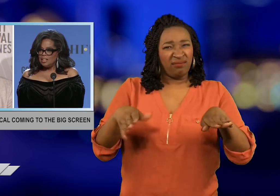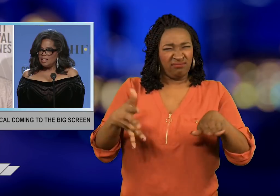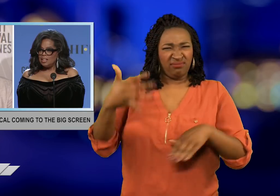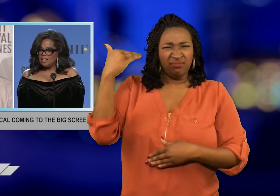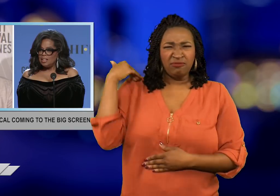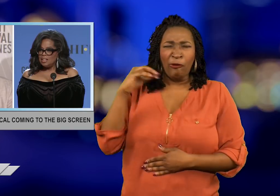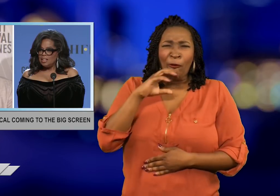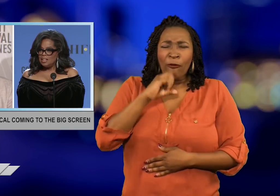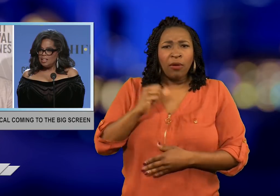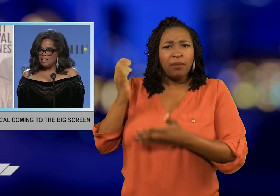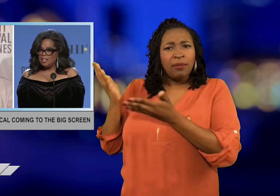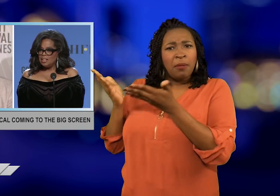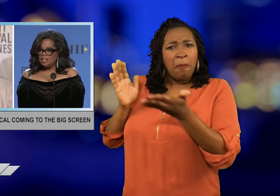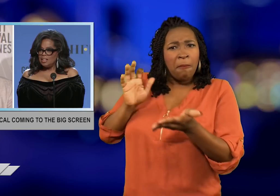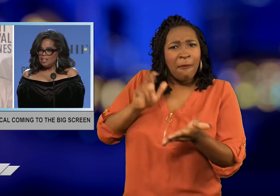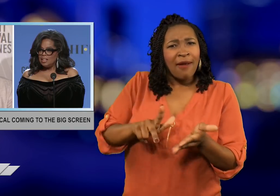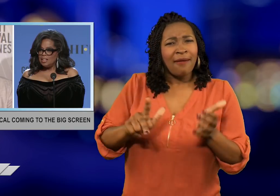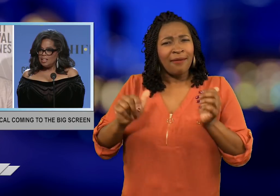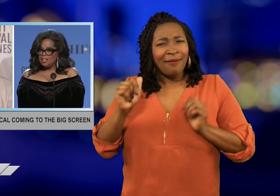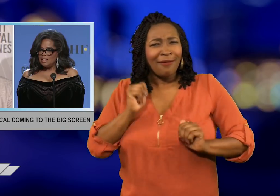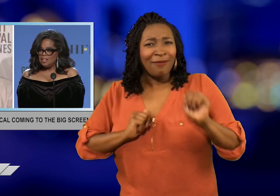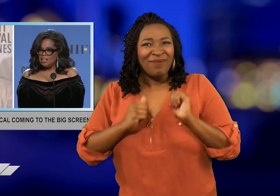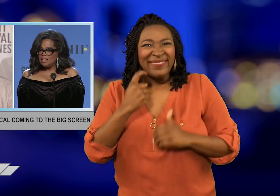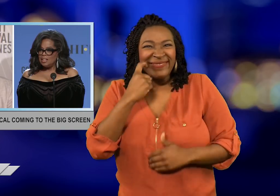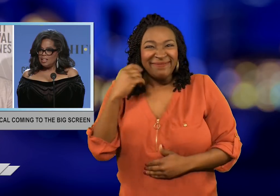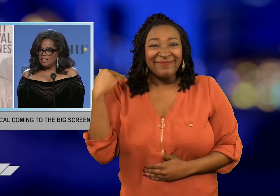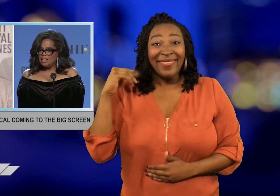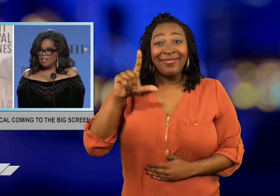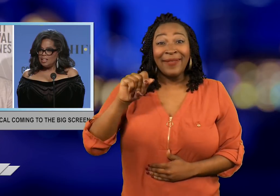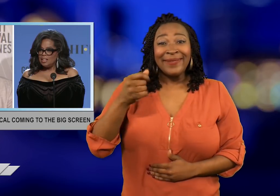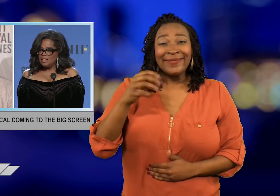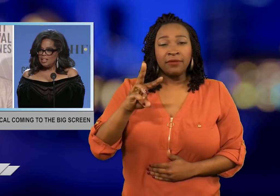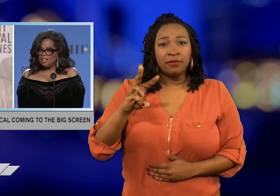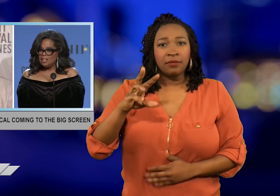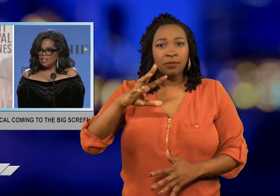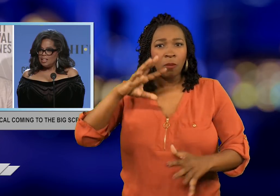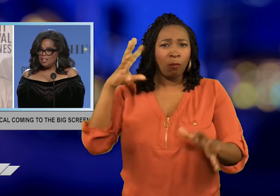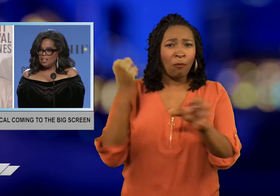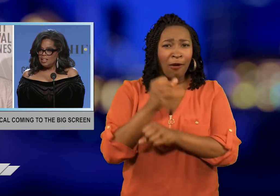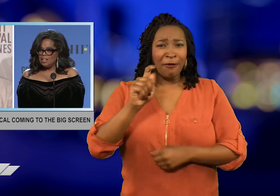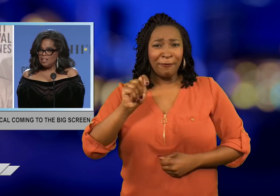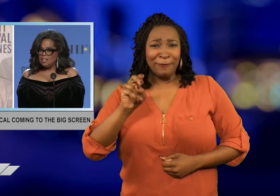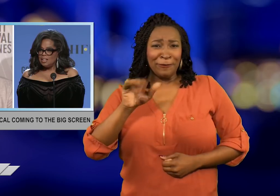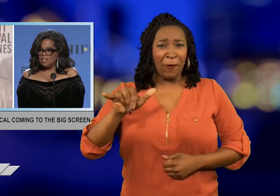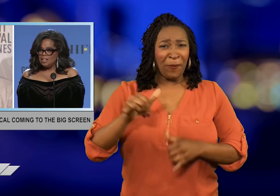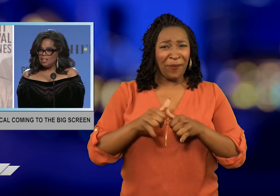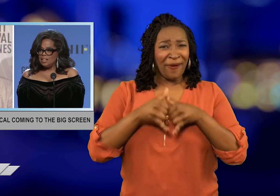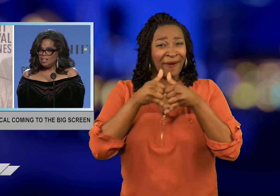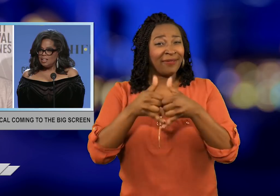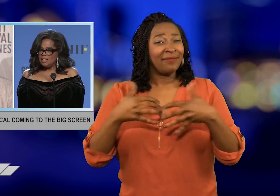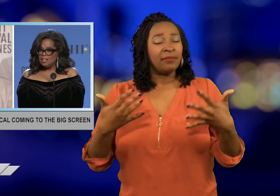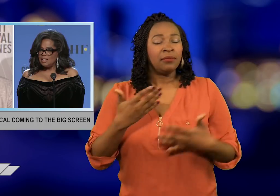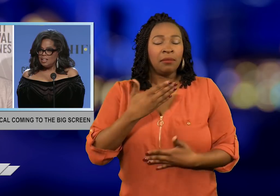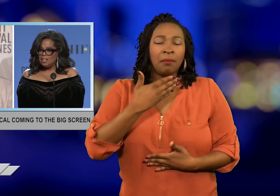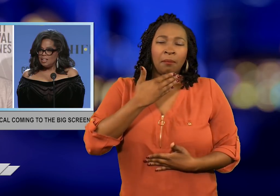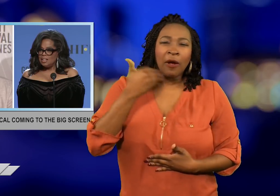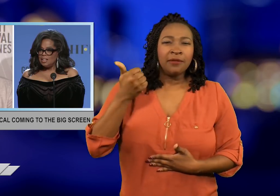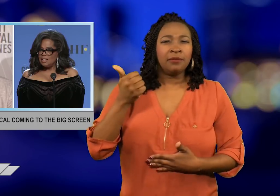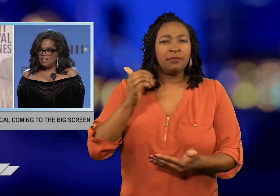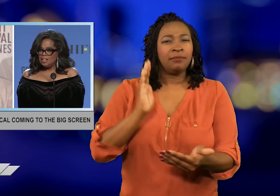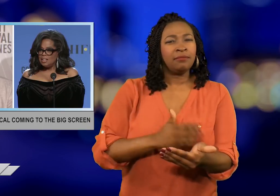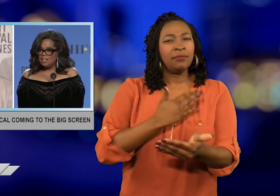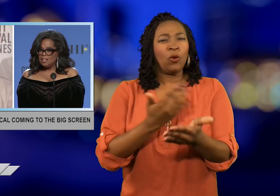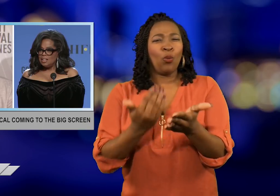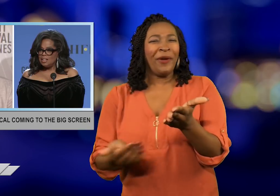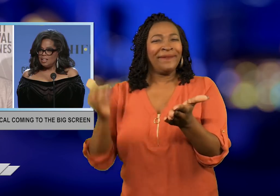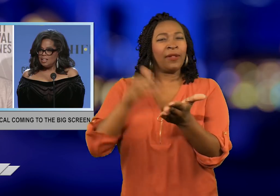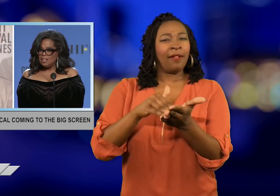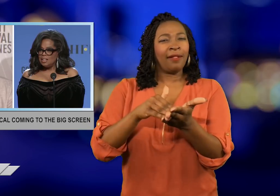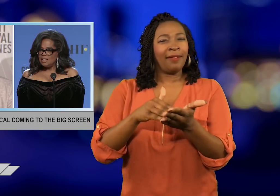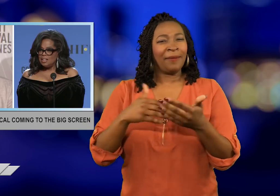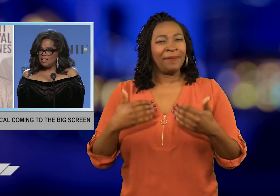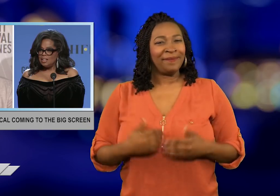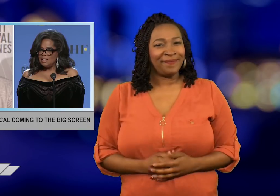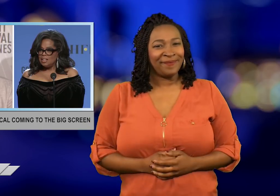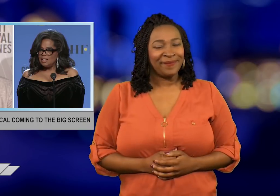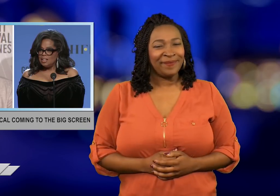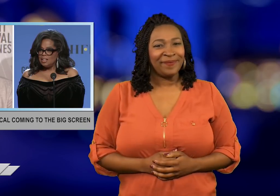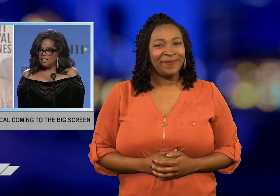A 2016 stage revival won the Tony award for Best Musical Revival.